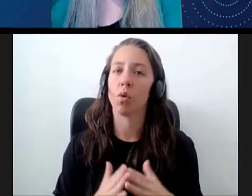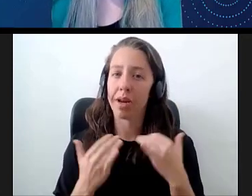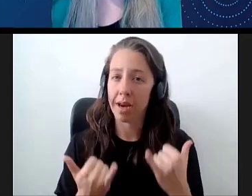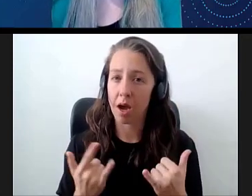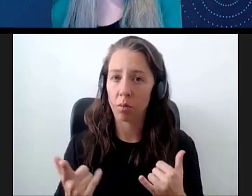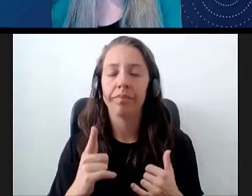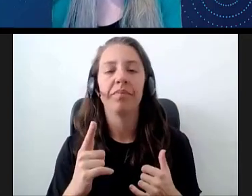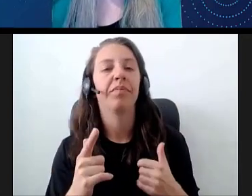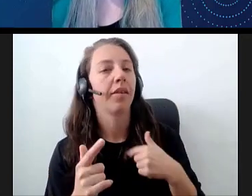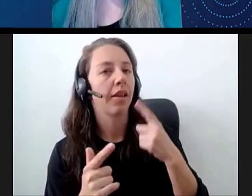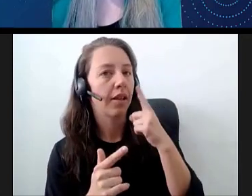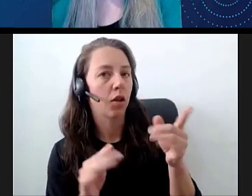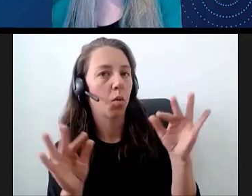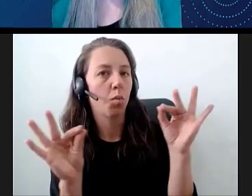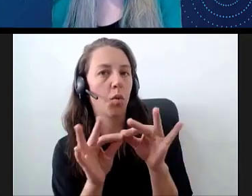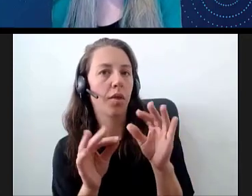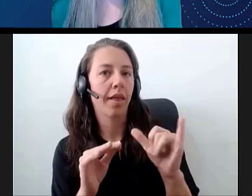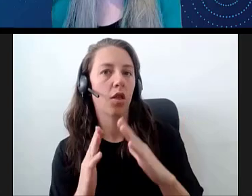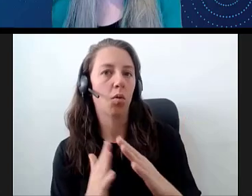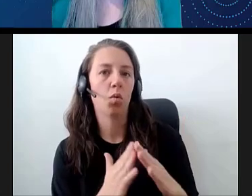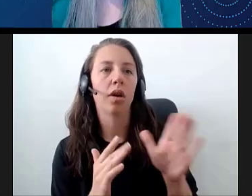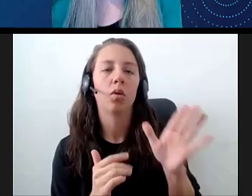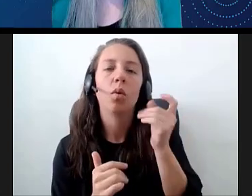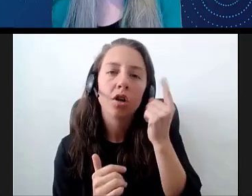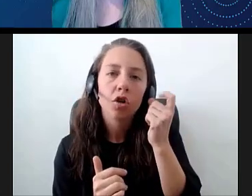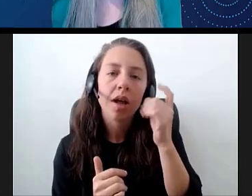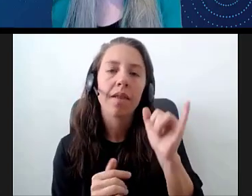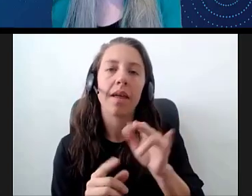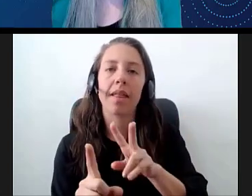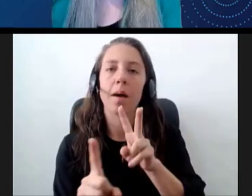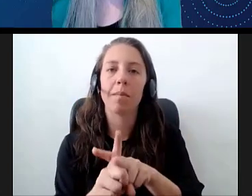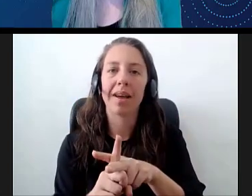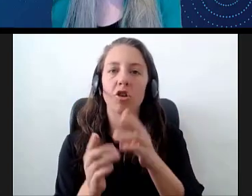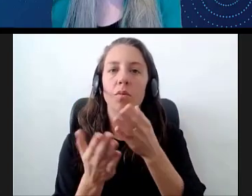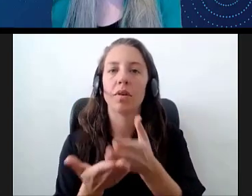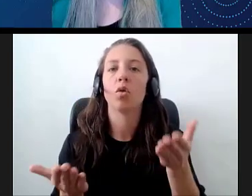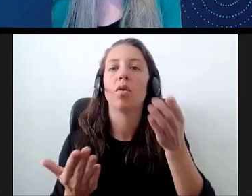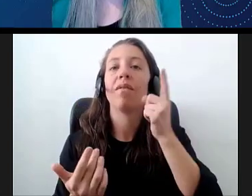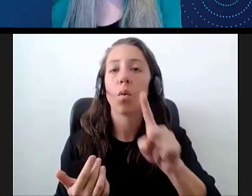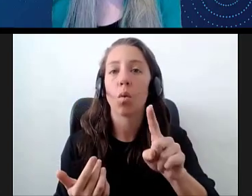for the community to understand that the application materials for candidates and their sponsors will be changing